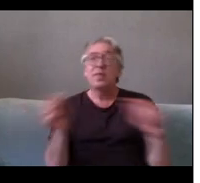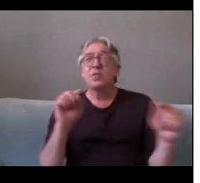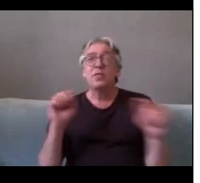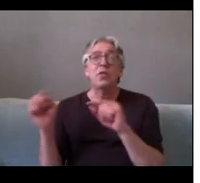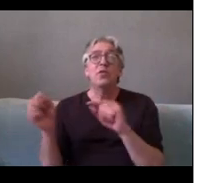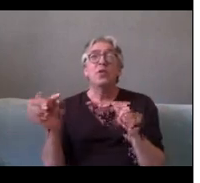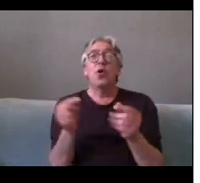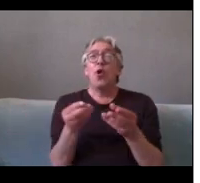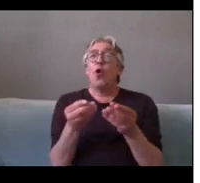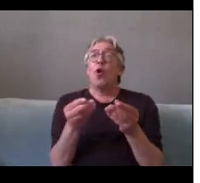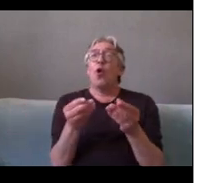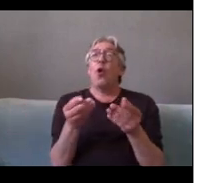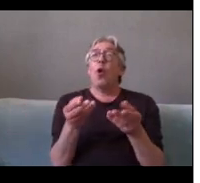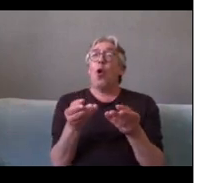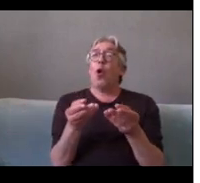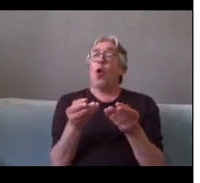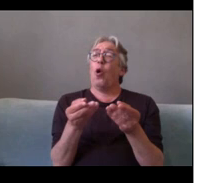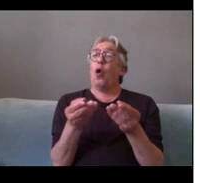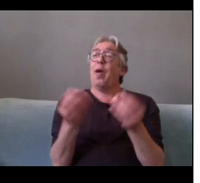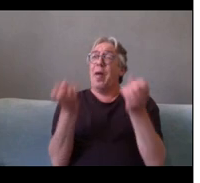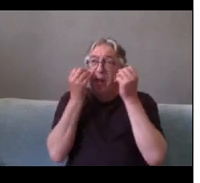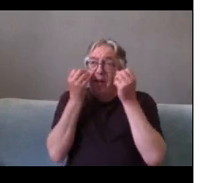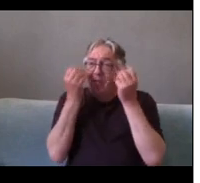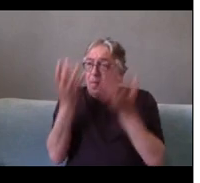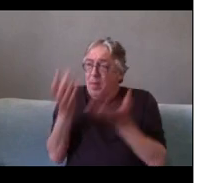Is therefore a call for evidence the best data collection?